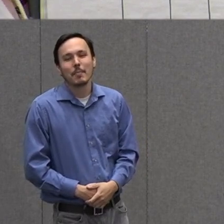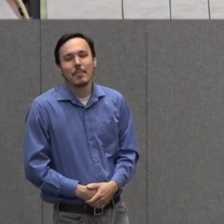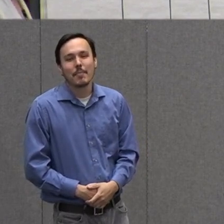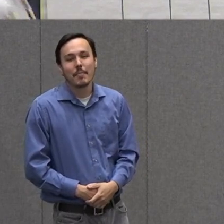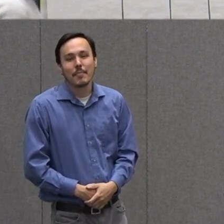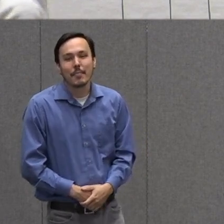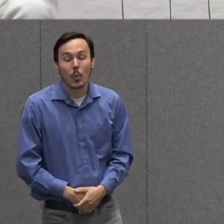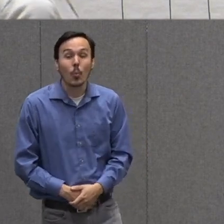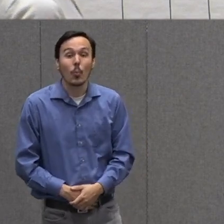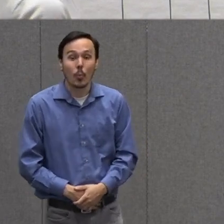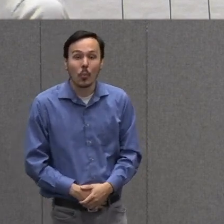Whoops.